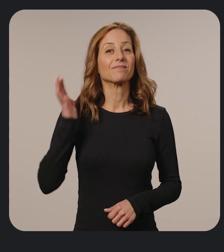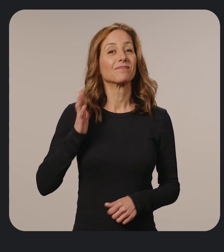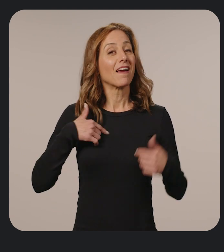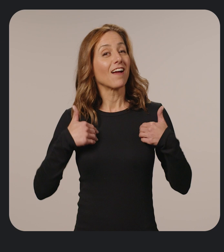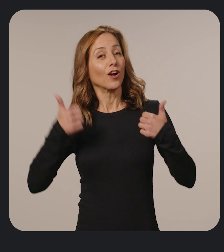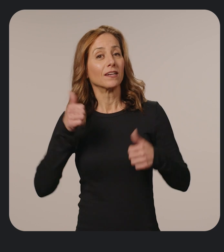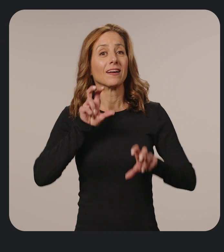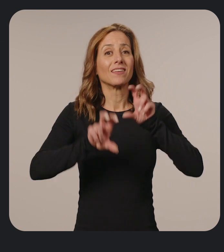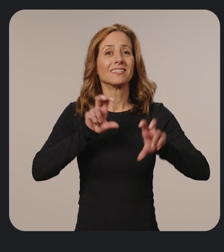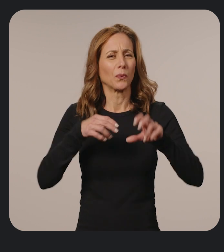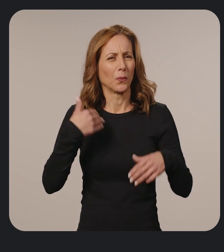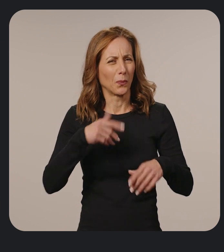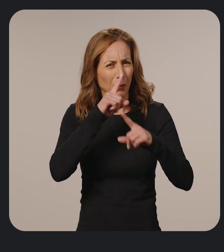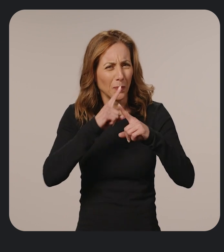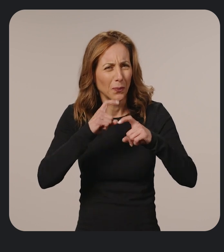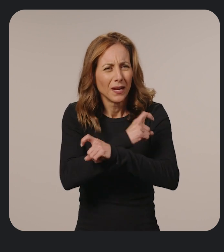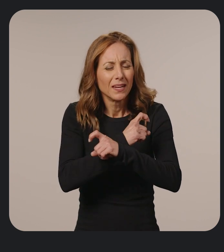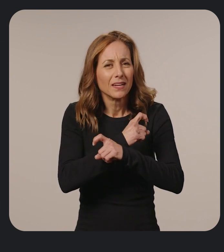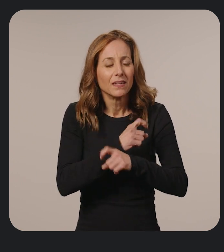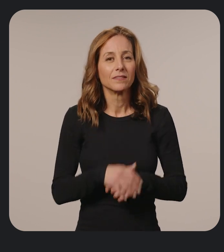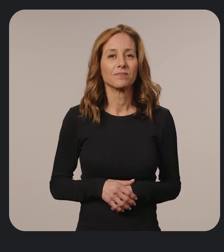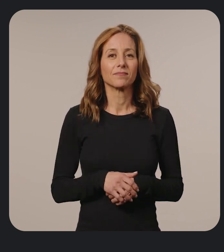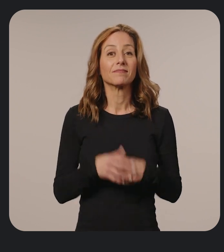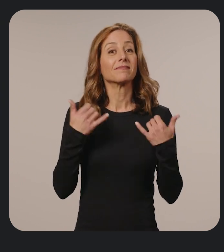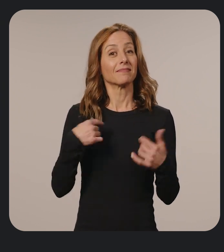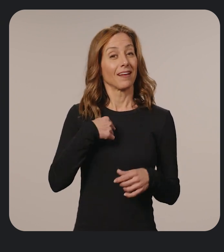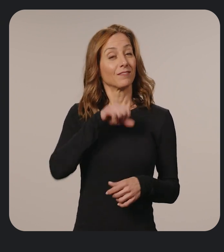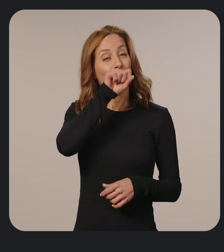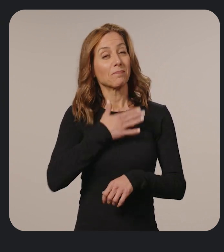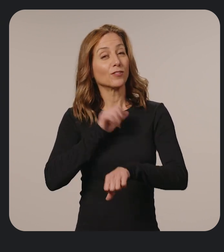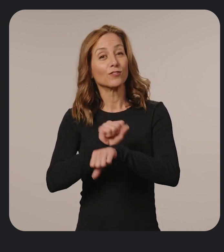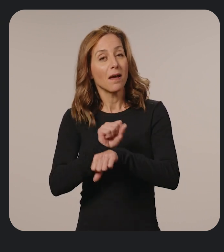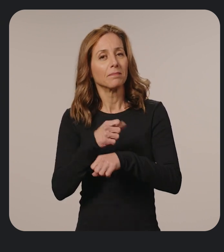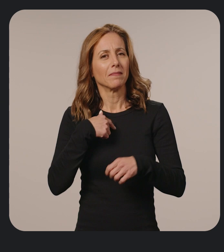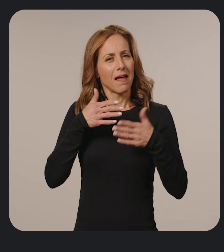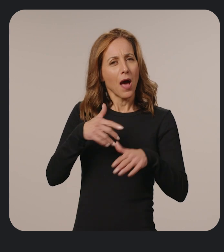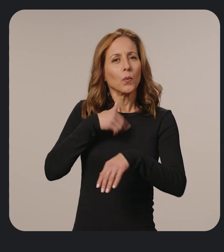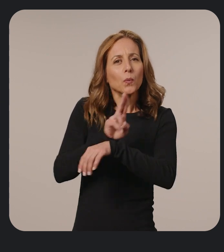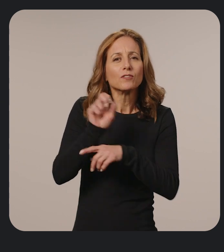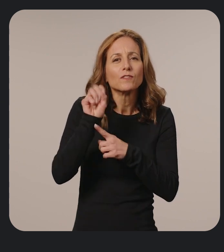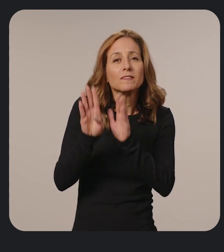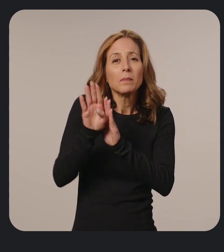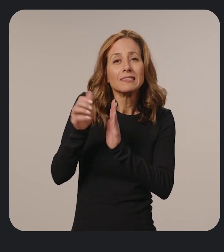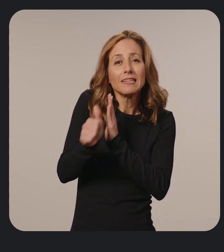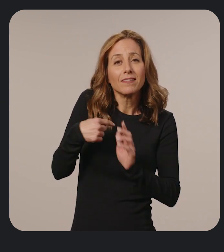When I was younger, investing was complicated for me. The thing I like the most about my job is it allows me to use my software development